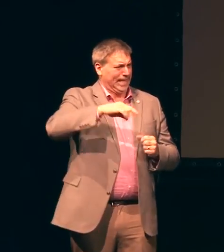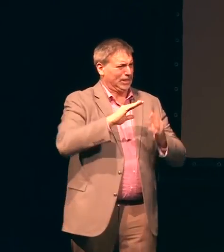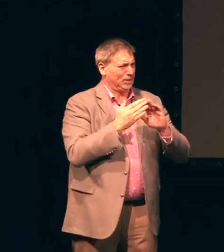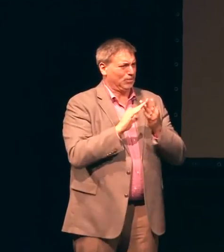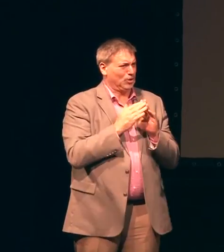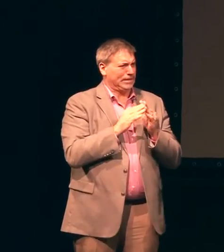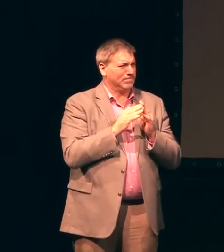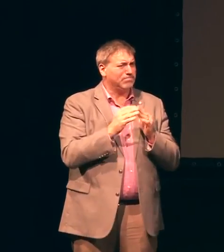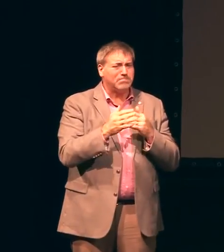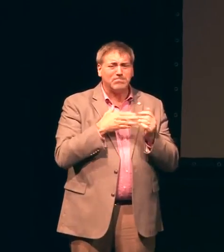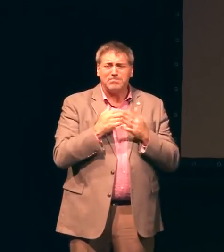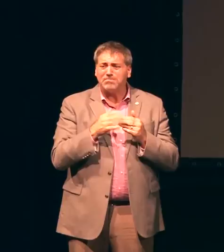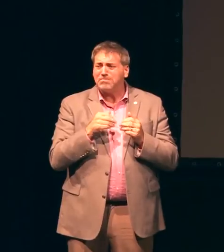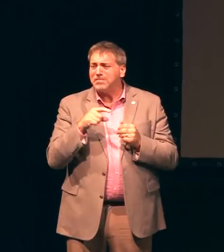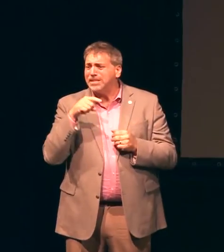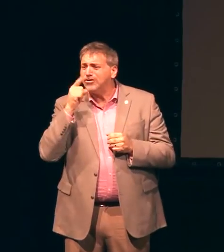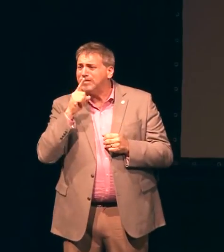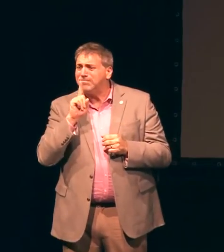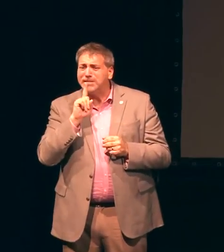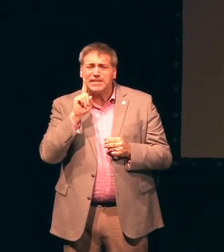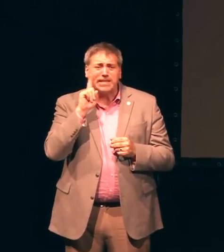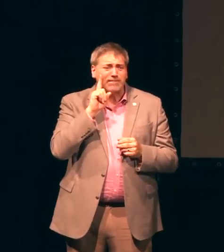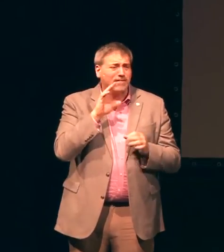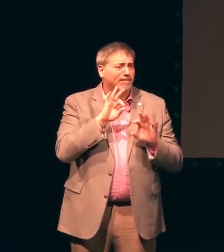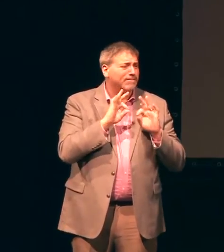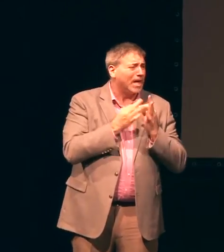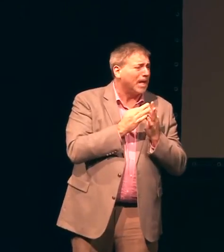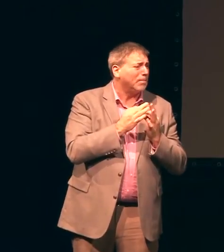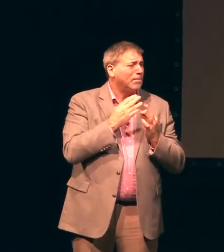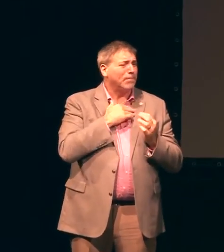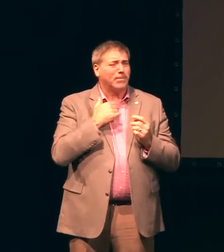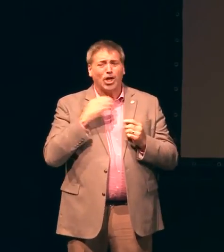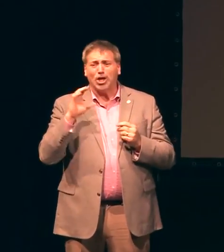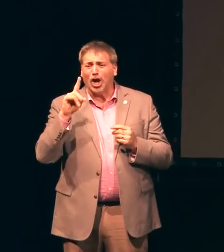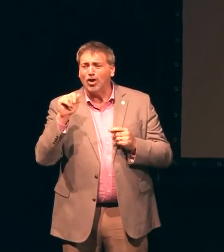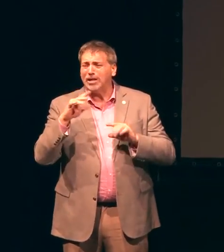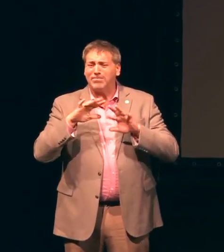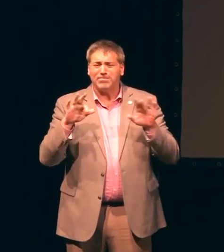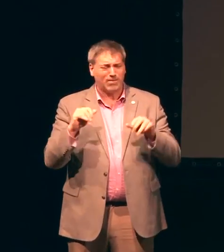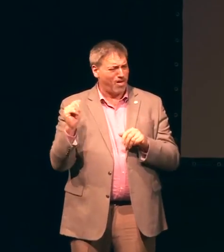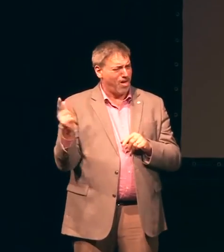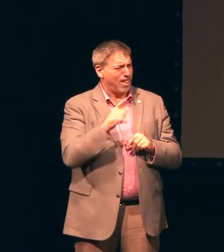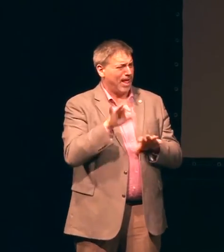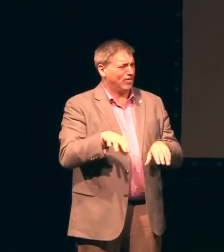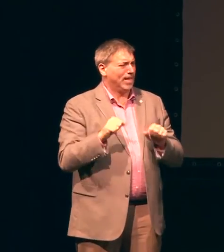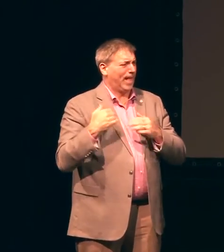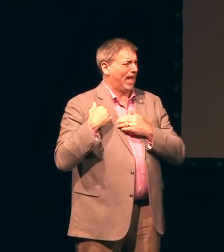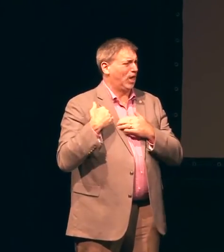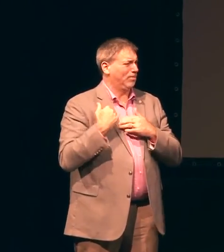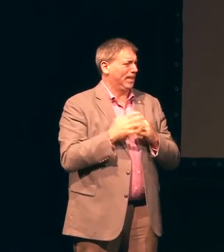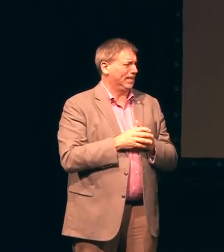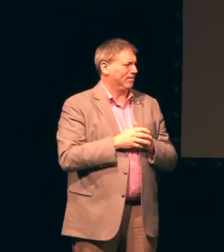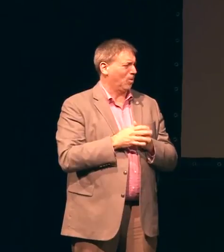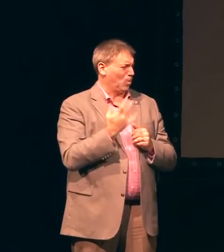feel strongly that we as a community, whether you're hearing, Deaf, you're an ally, you